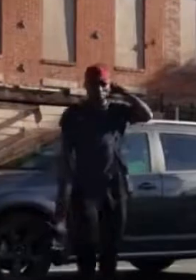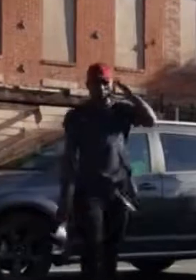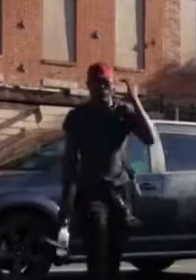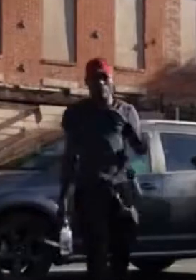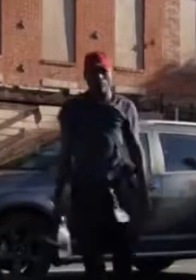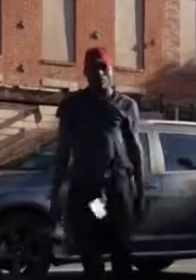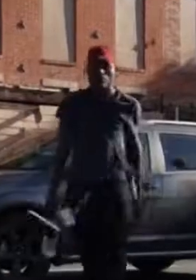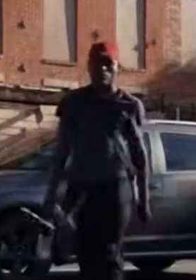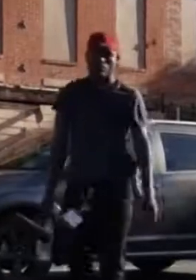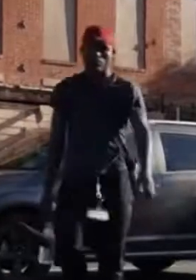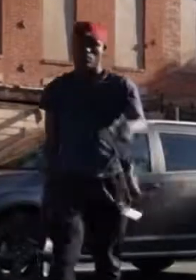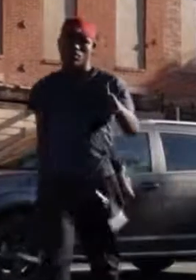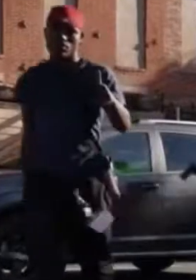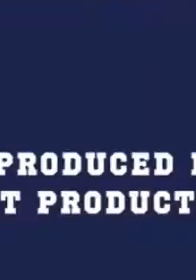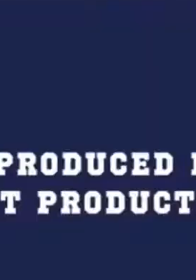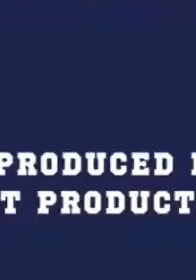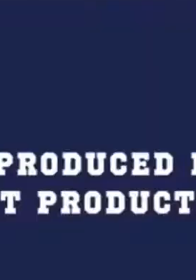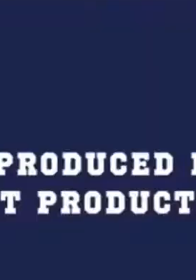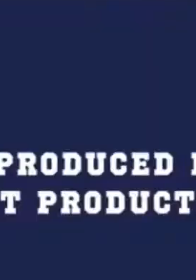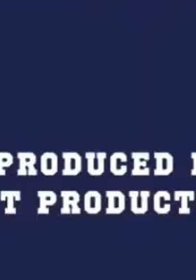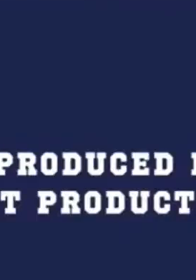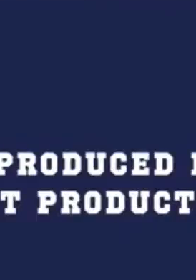hey